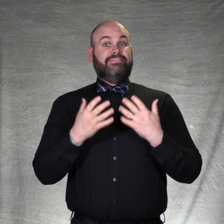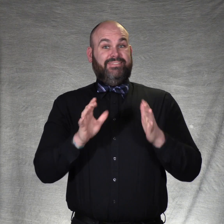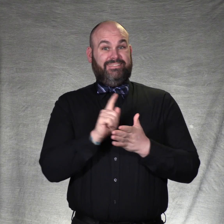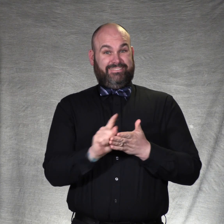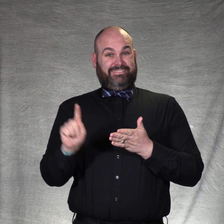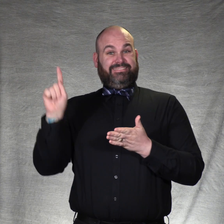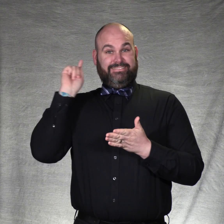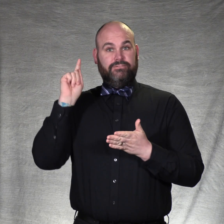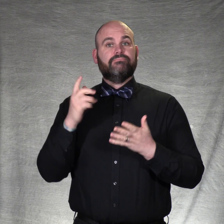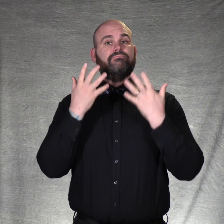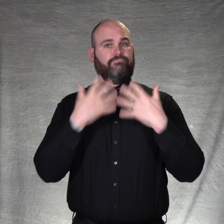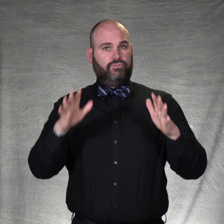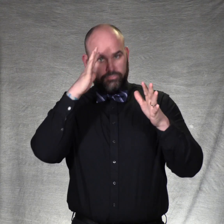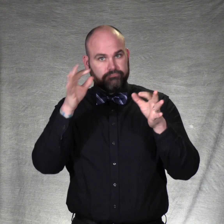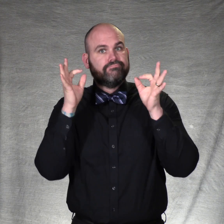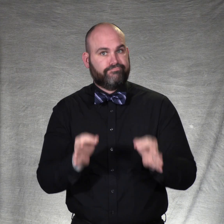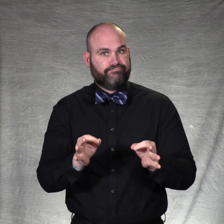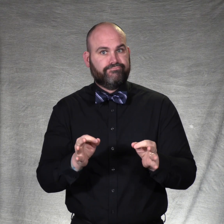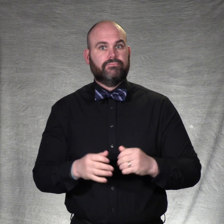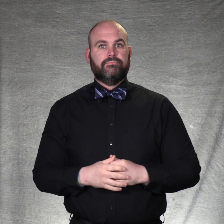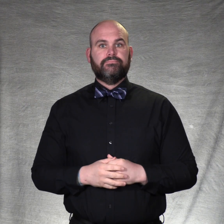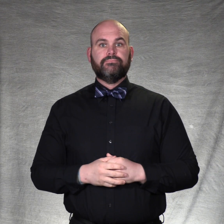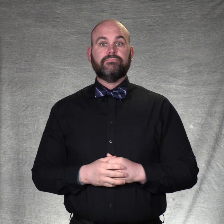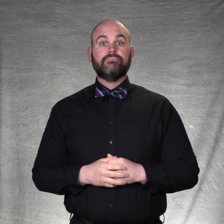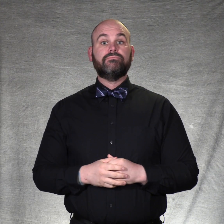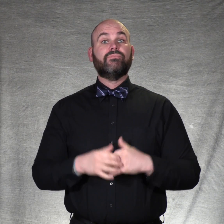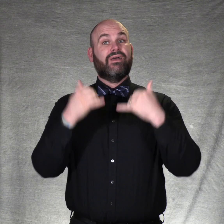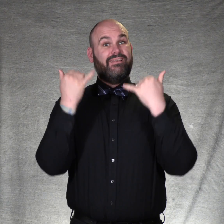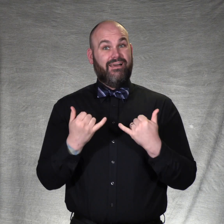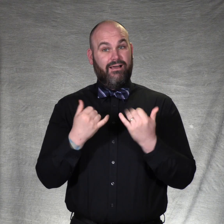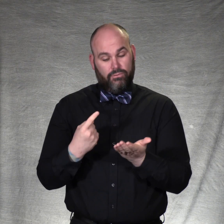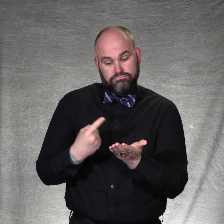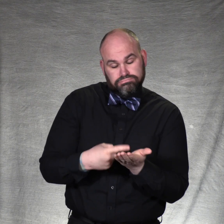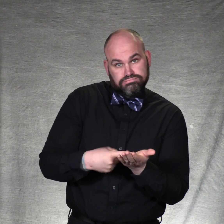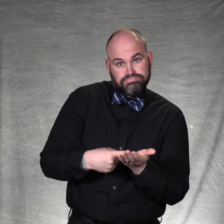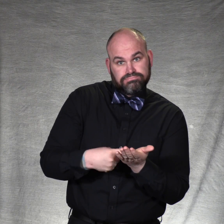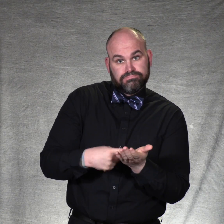Over the last week, they made these decisions and are now negotiating